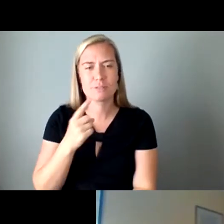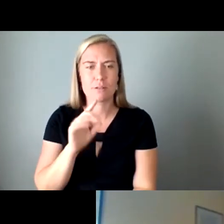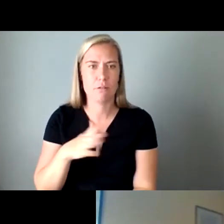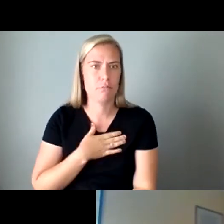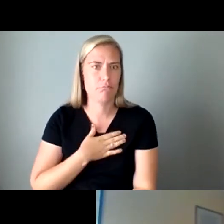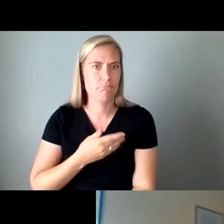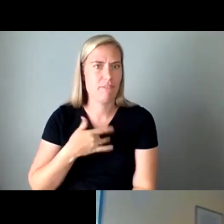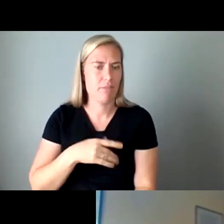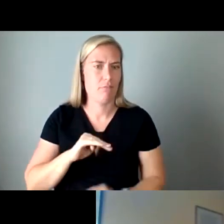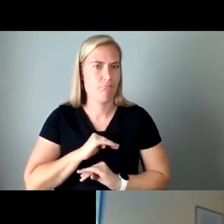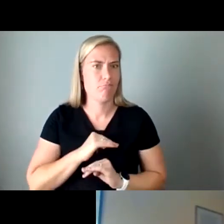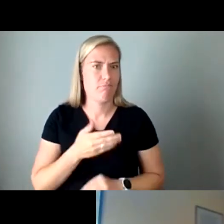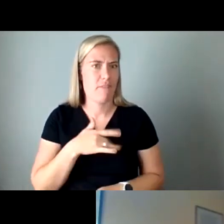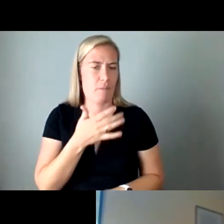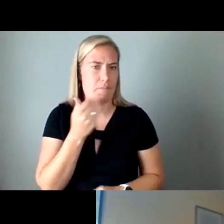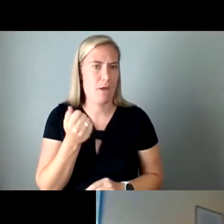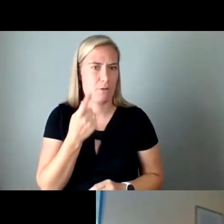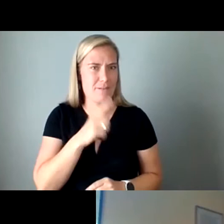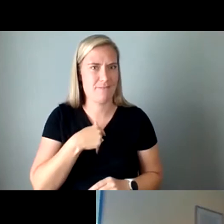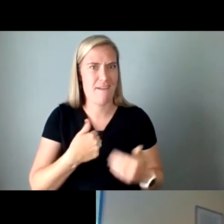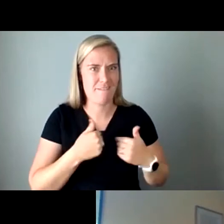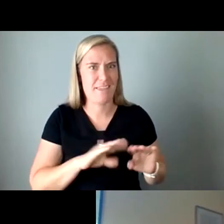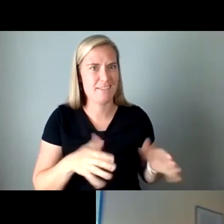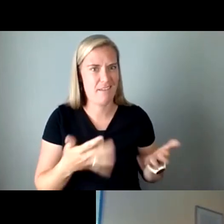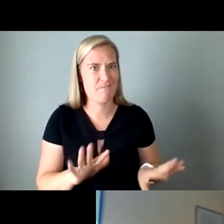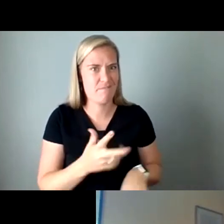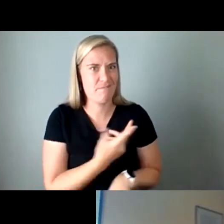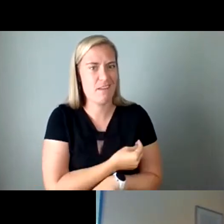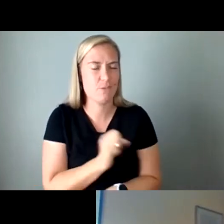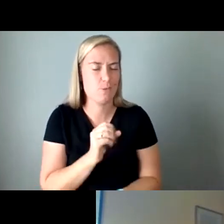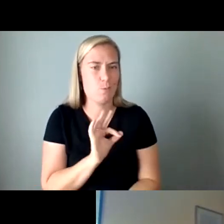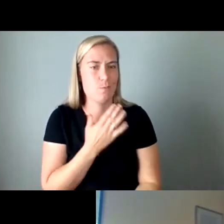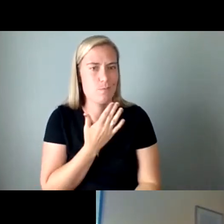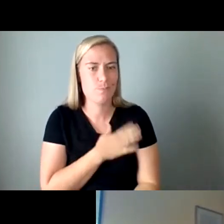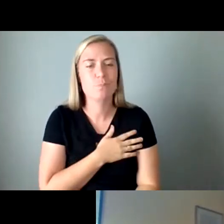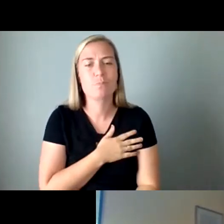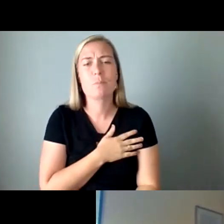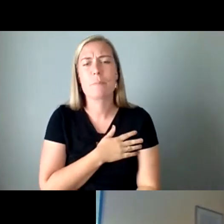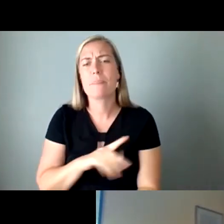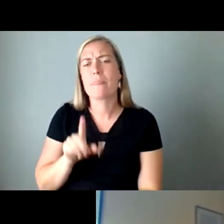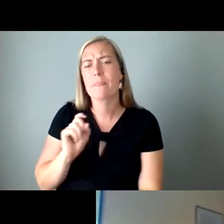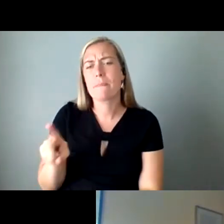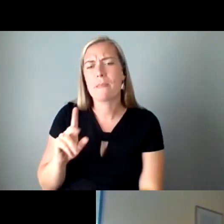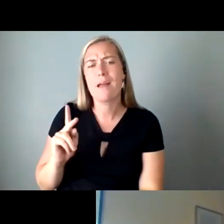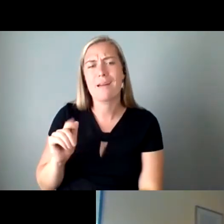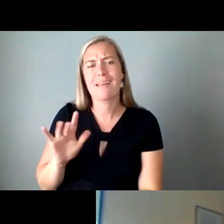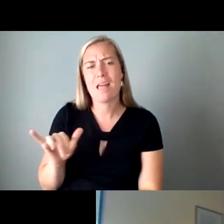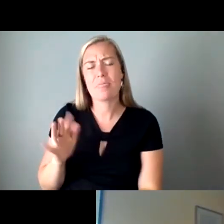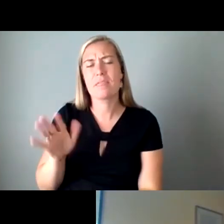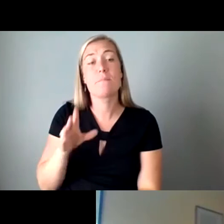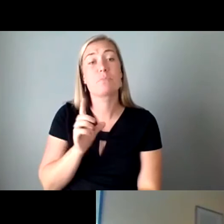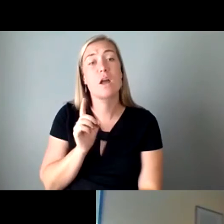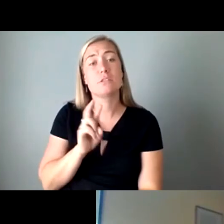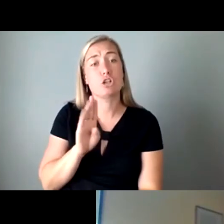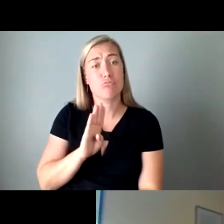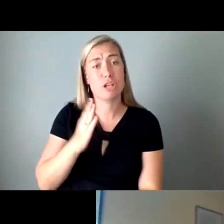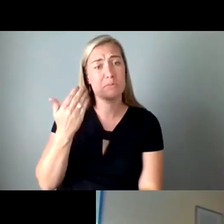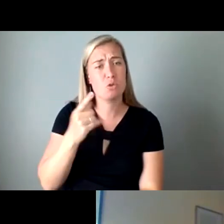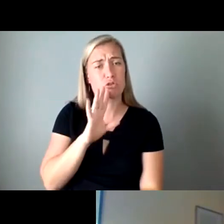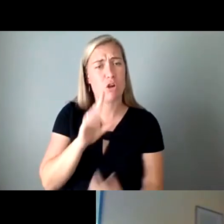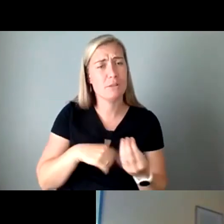So thank you. Kathy, Dr. Branche earlier mentioned on side effects from the vaccine.